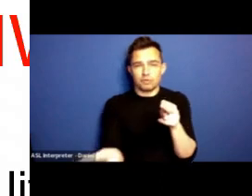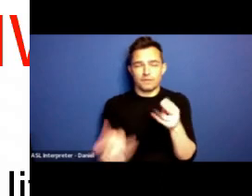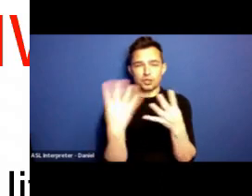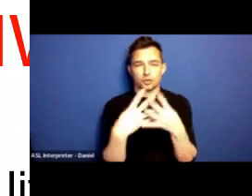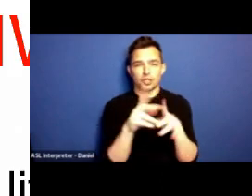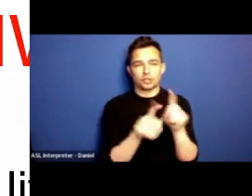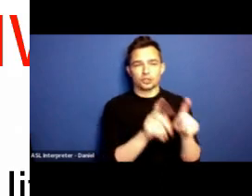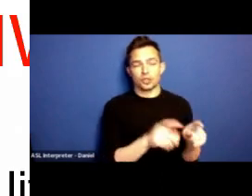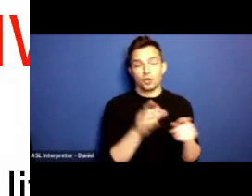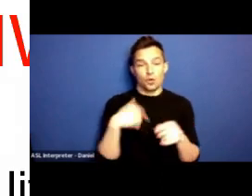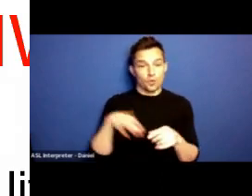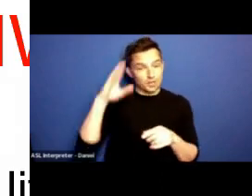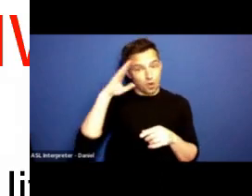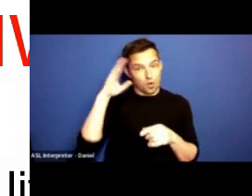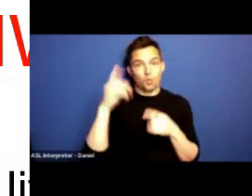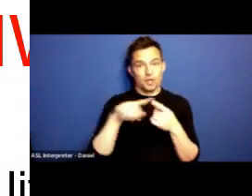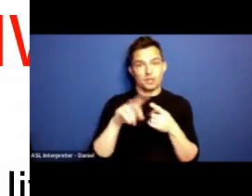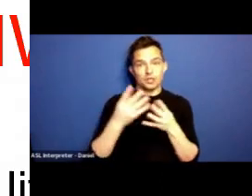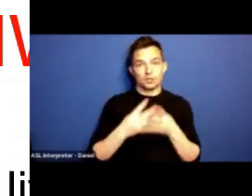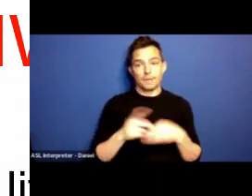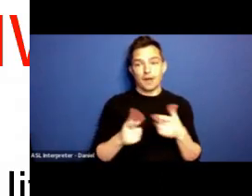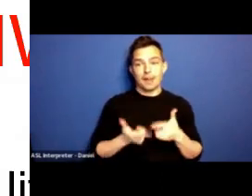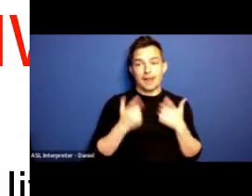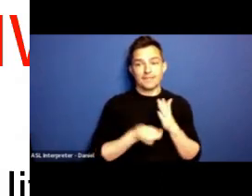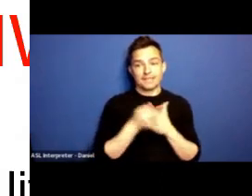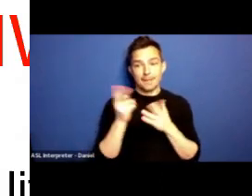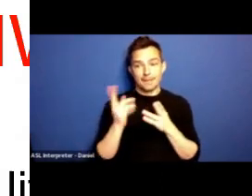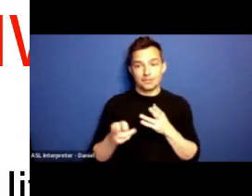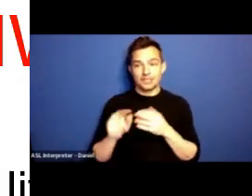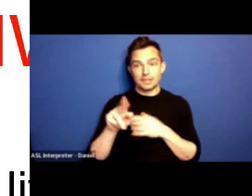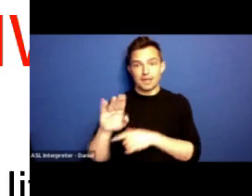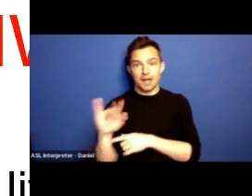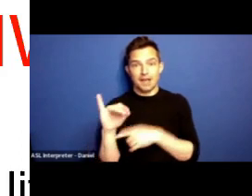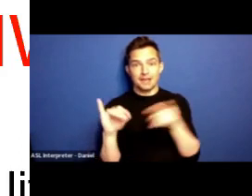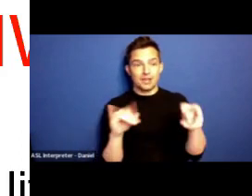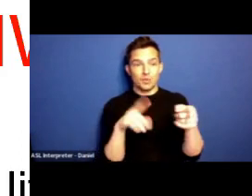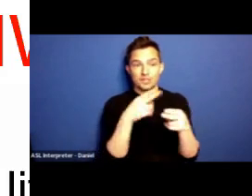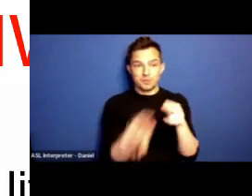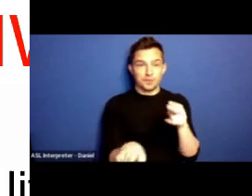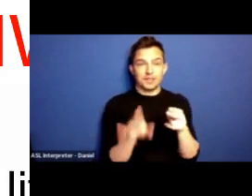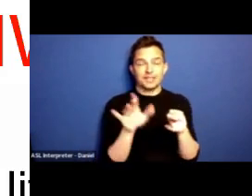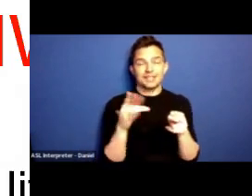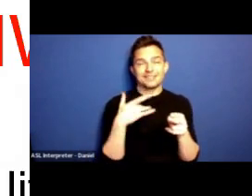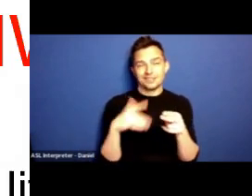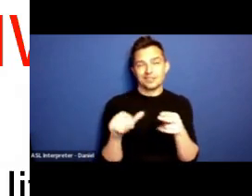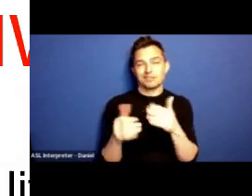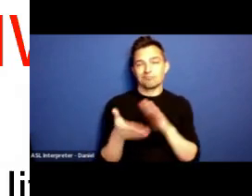that when a screener about lifetime history of traumatic brain injury is this brief, that it runs a risk of not